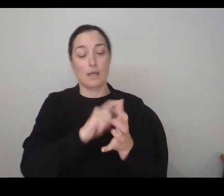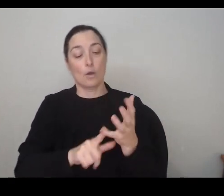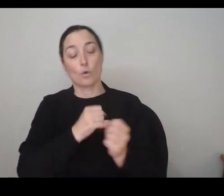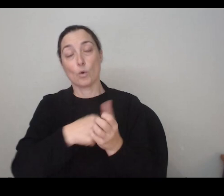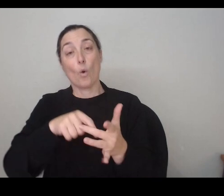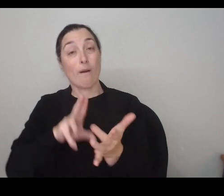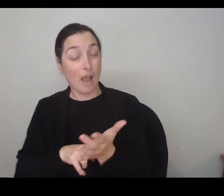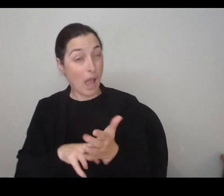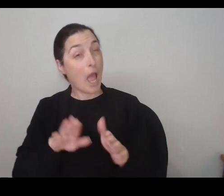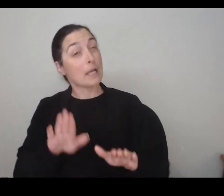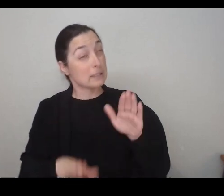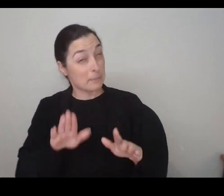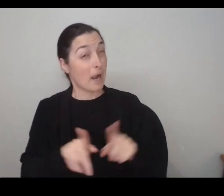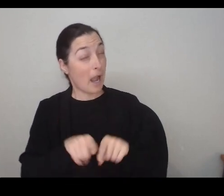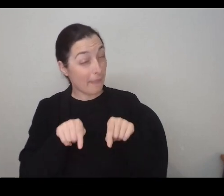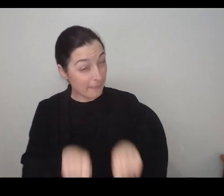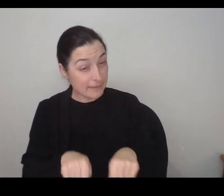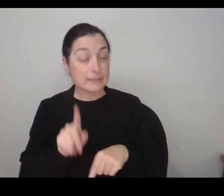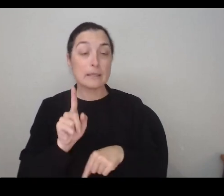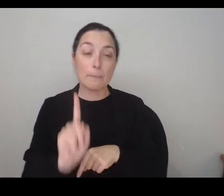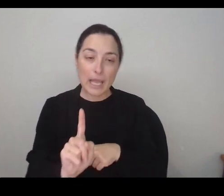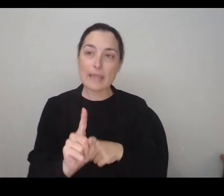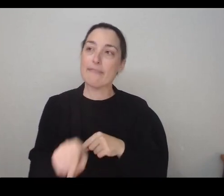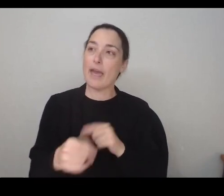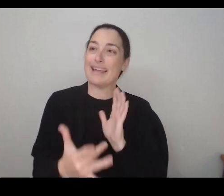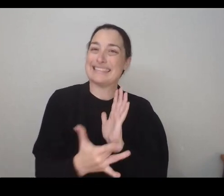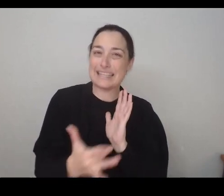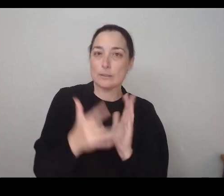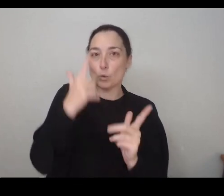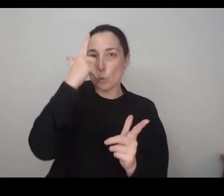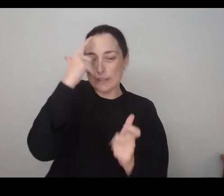but they technical innovation is is quite important.